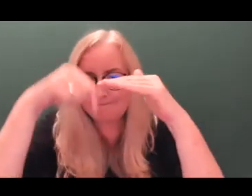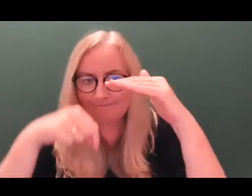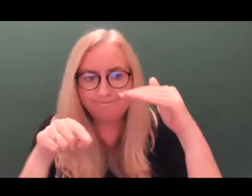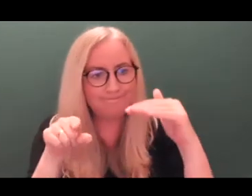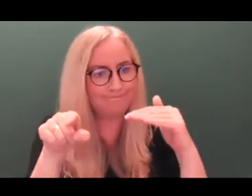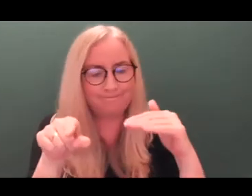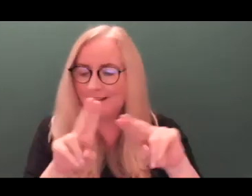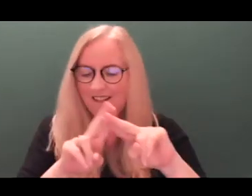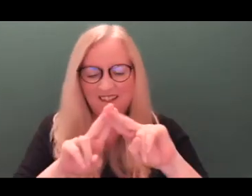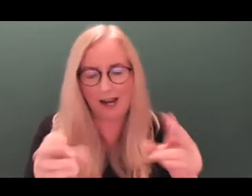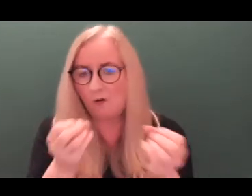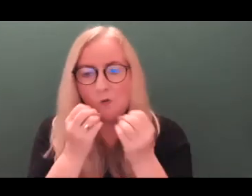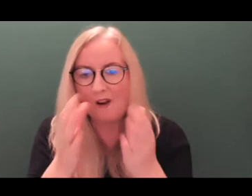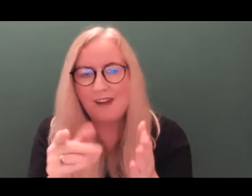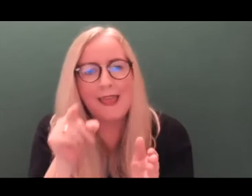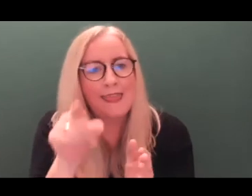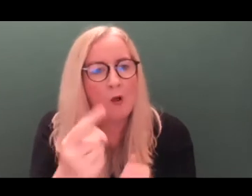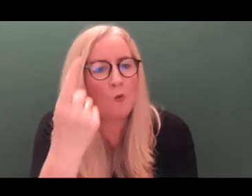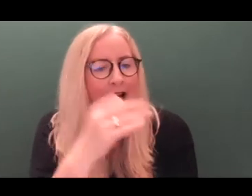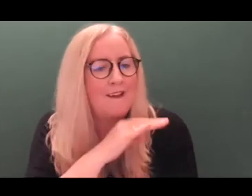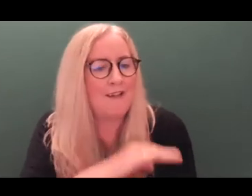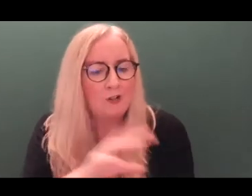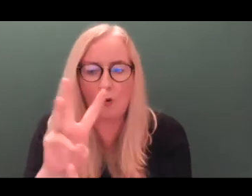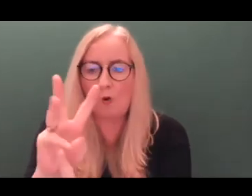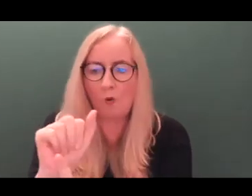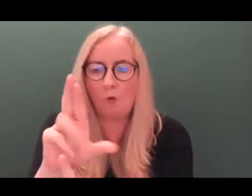And I suppose that was the one advantage of wardship was that you had my role which was